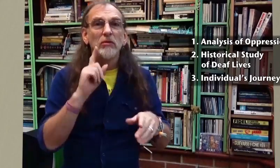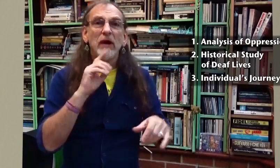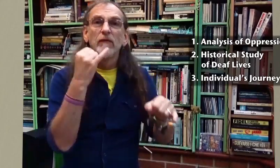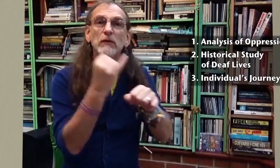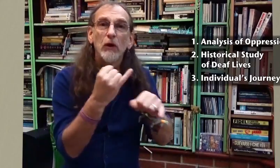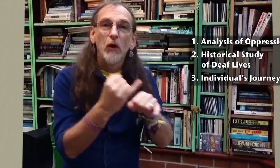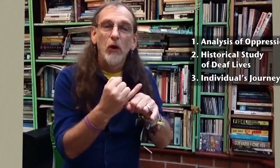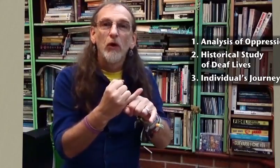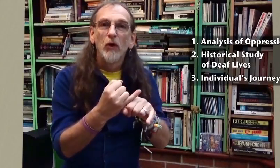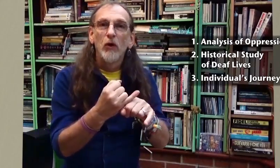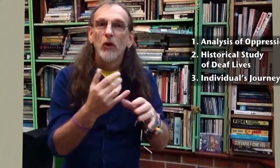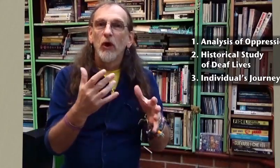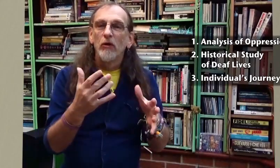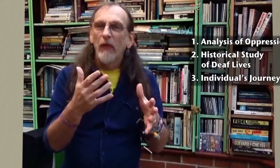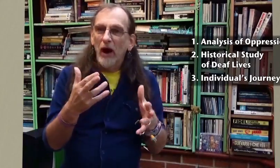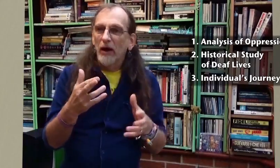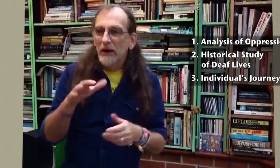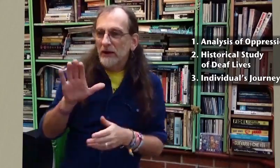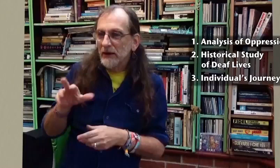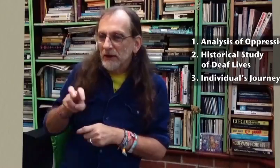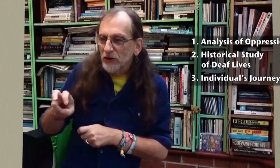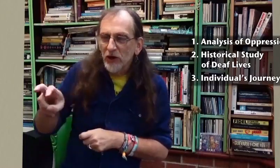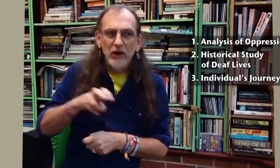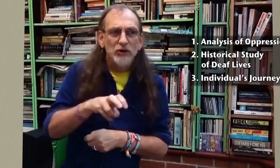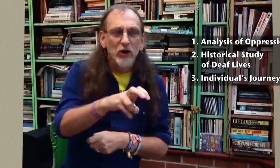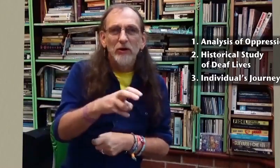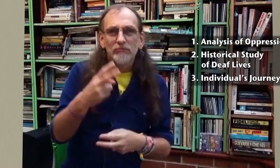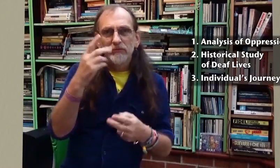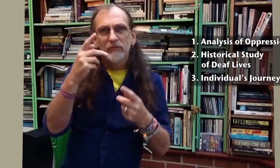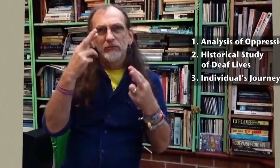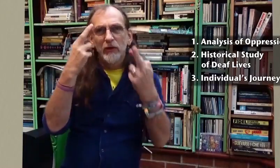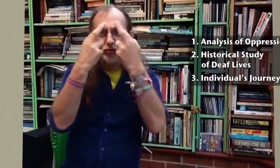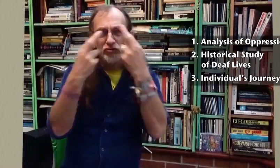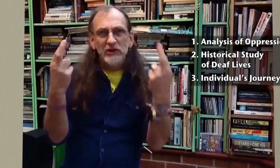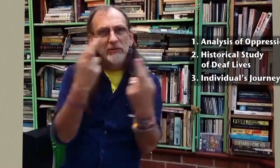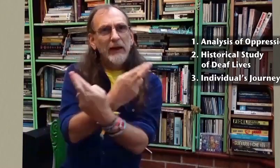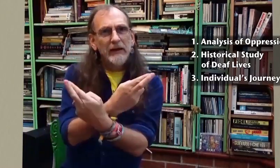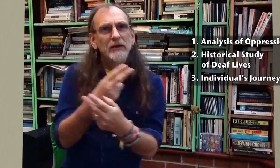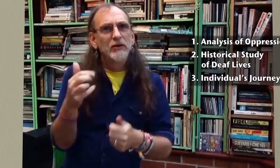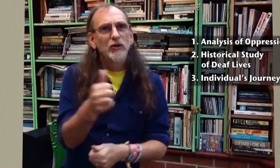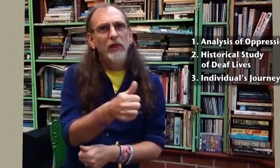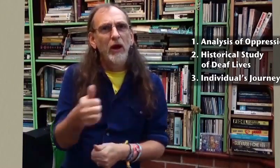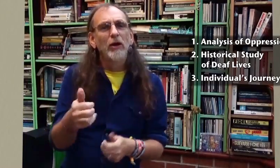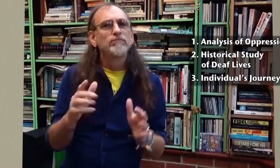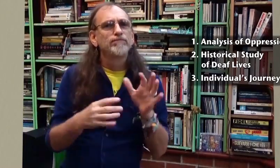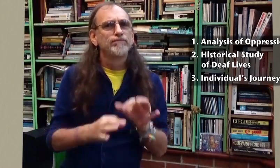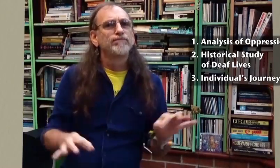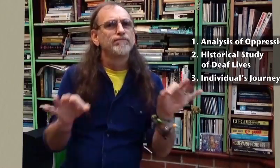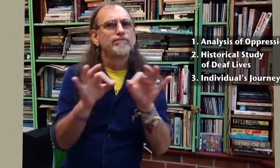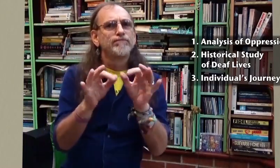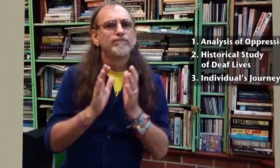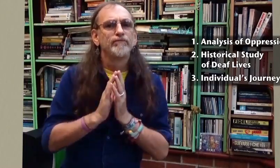or at a Deaf school, it is vital that we respect each person’s path.